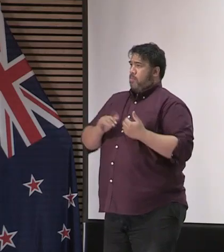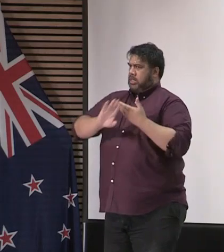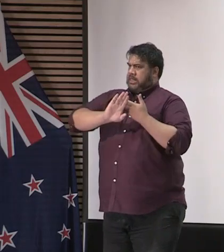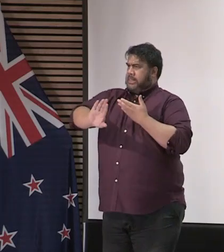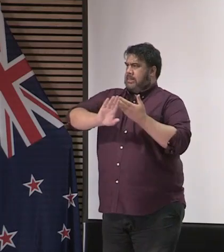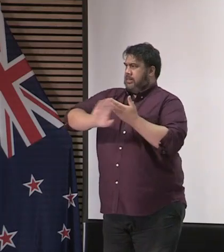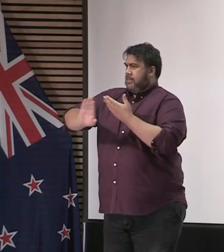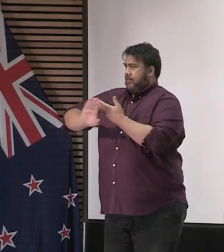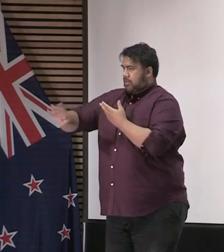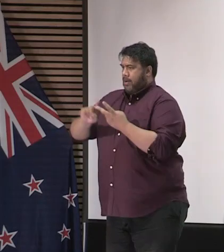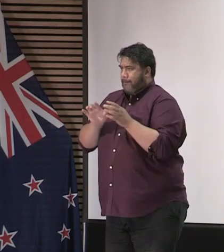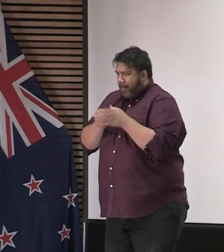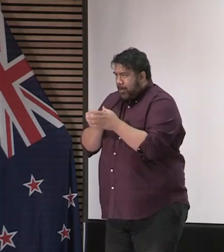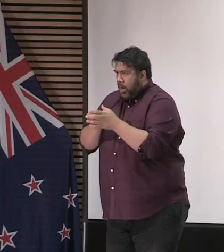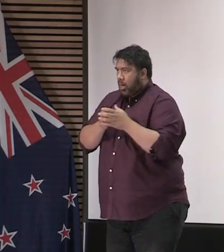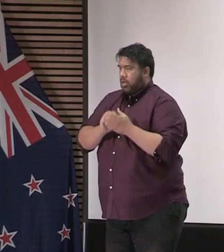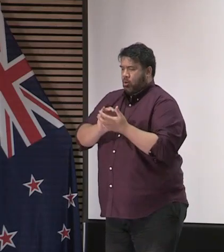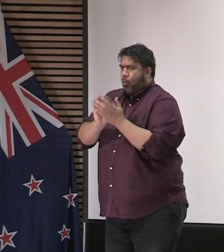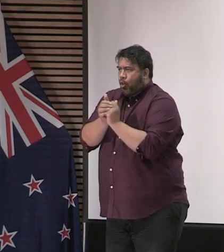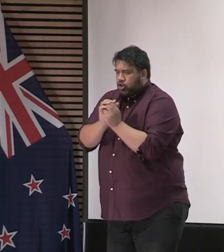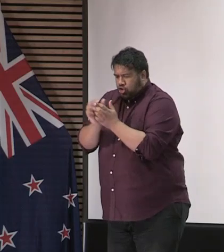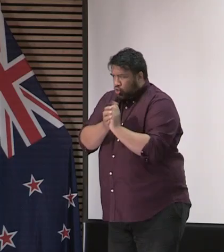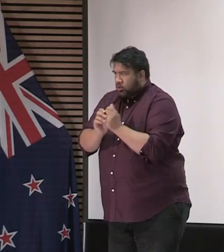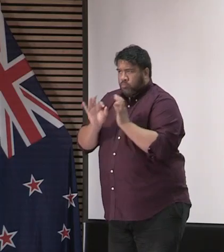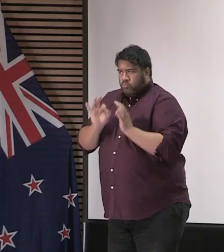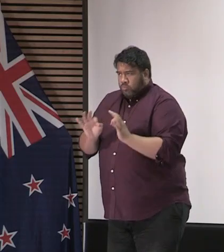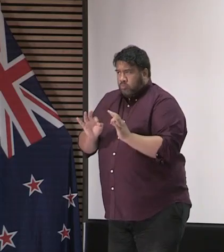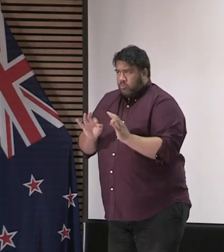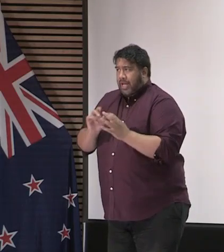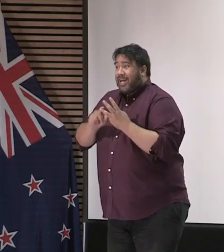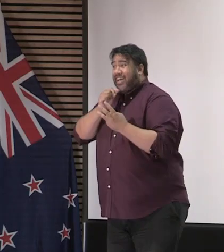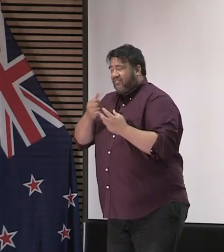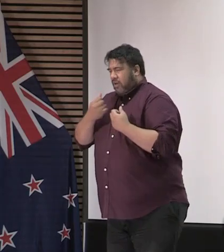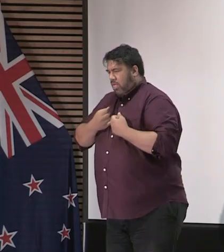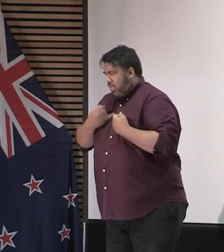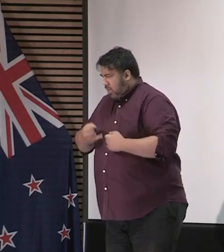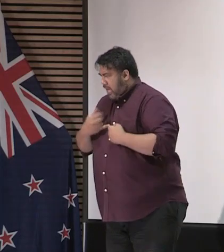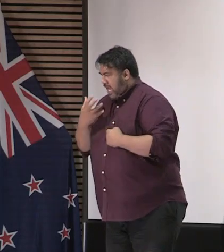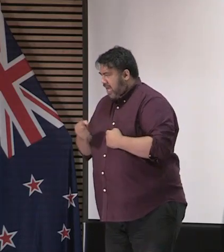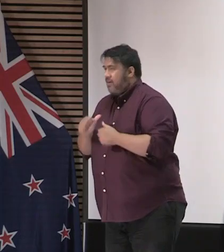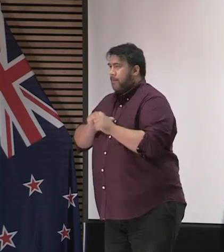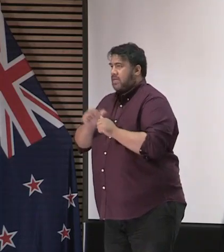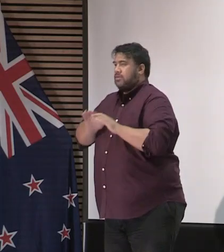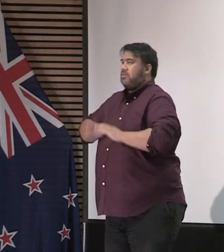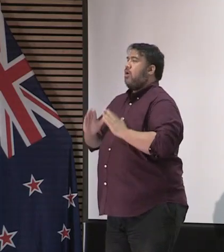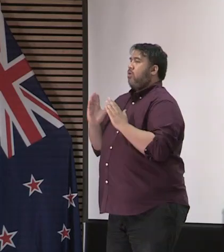We do not want to see the sorts of rebounds we have seen in other countries. Physical distancing imperative, keep to